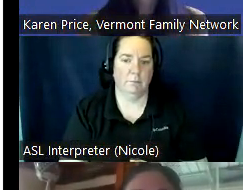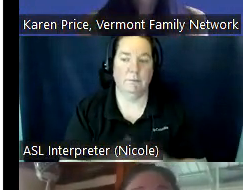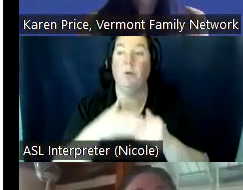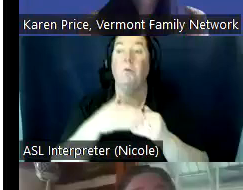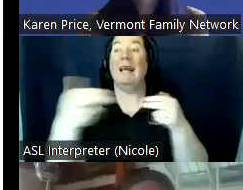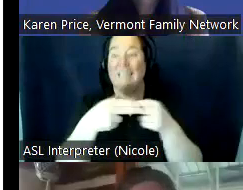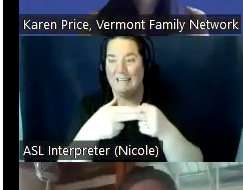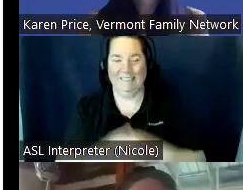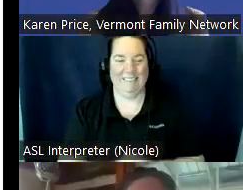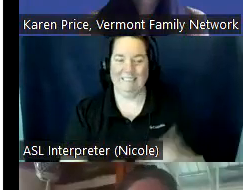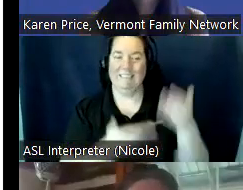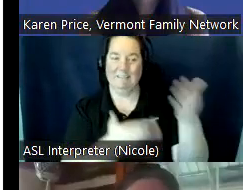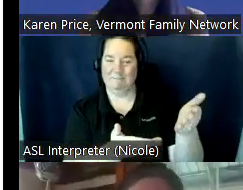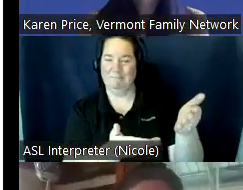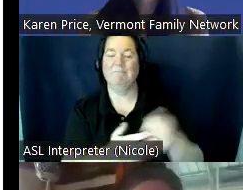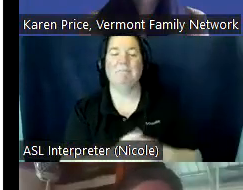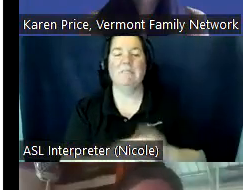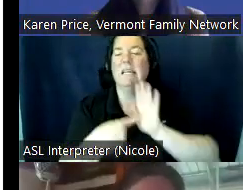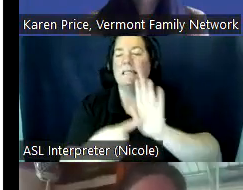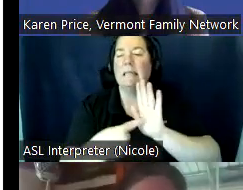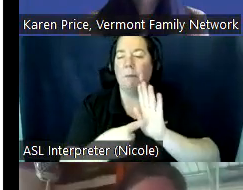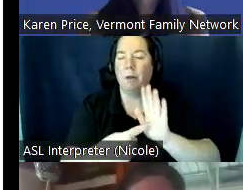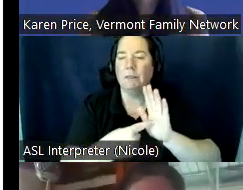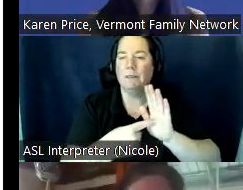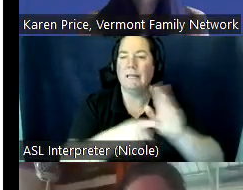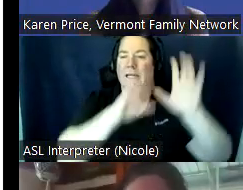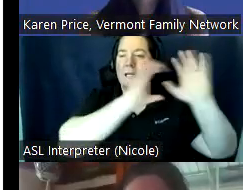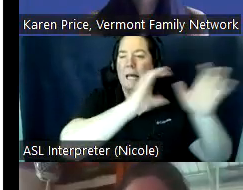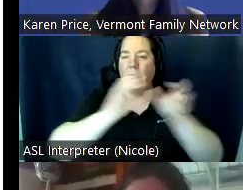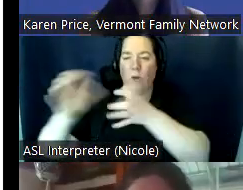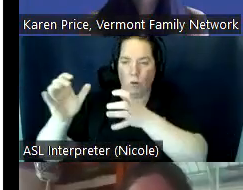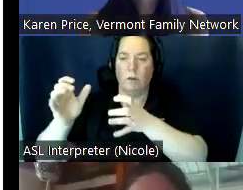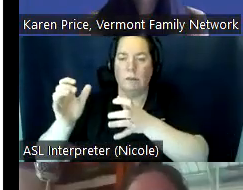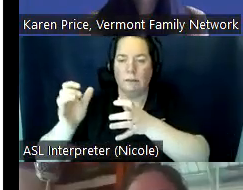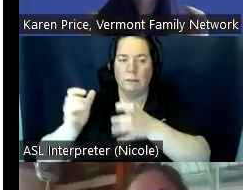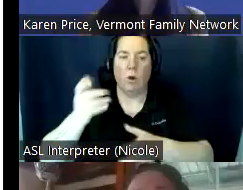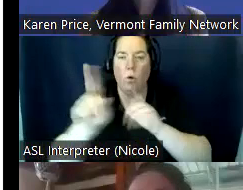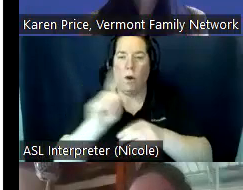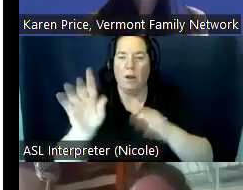This is a list of examples and categories where functional skills might fall. This information